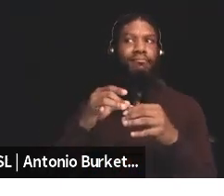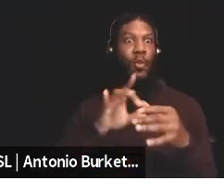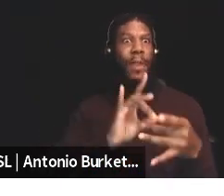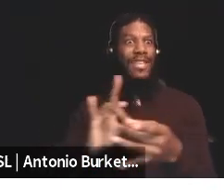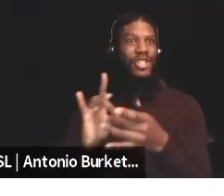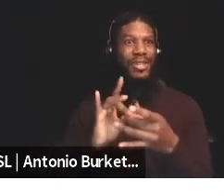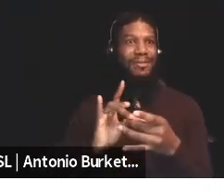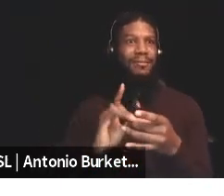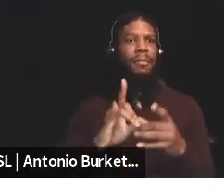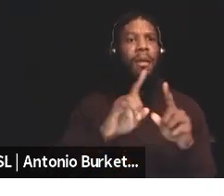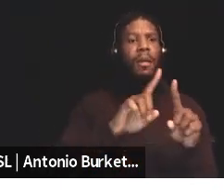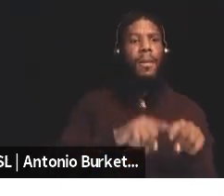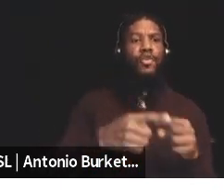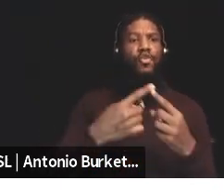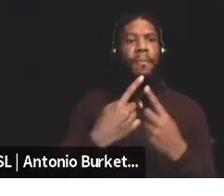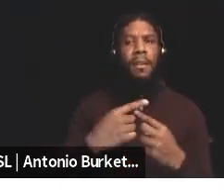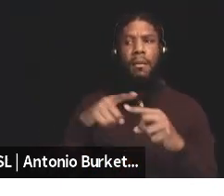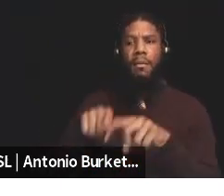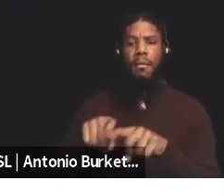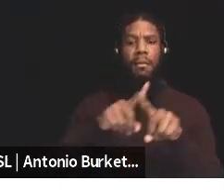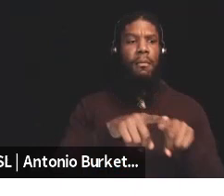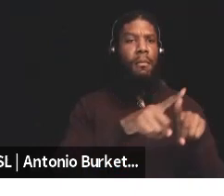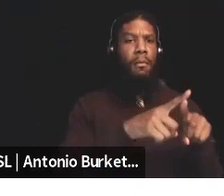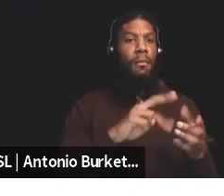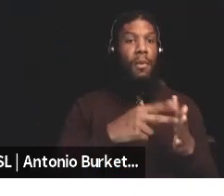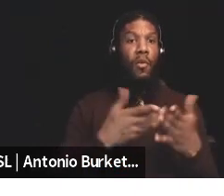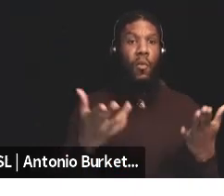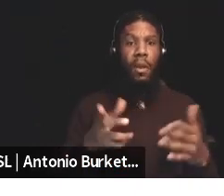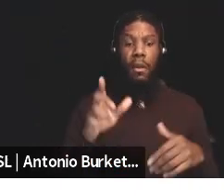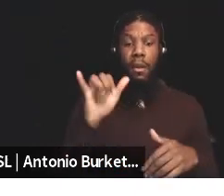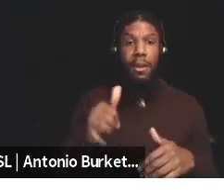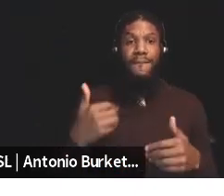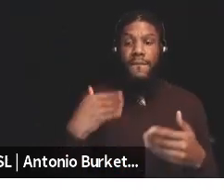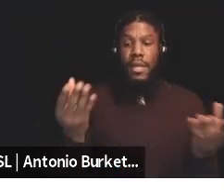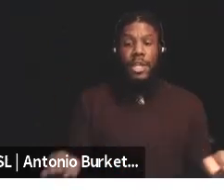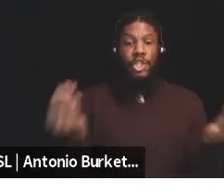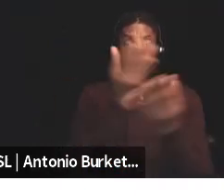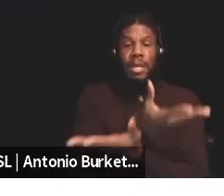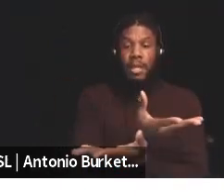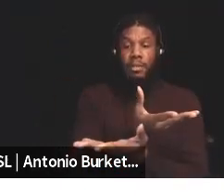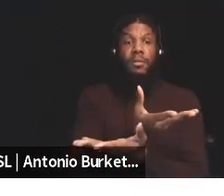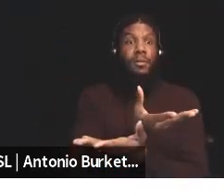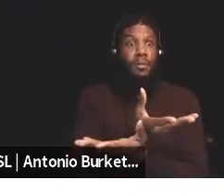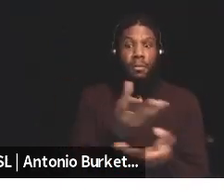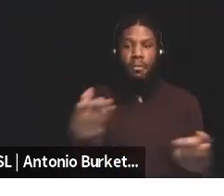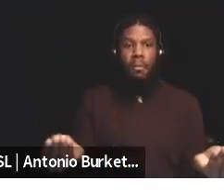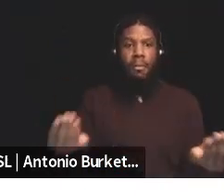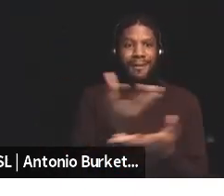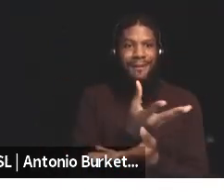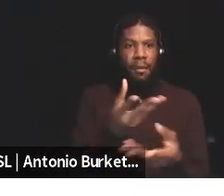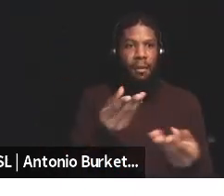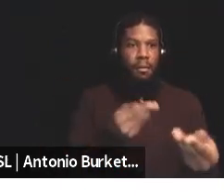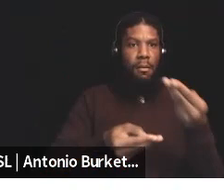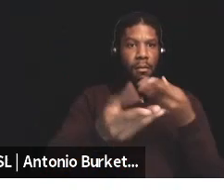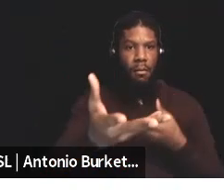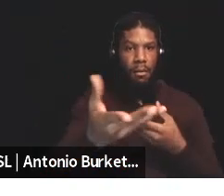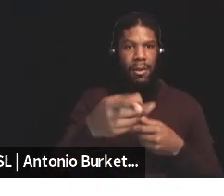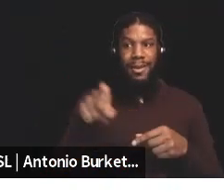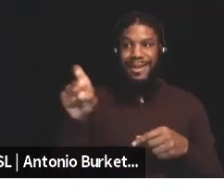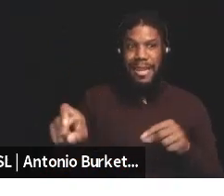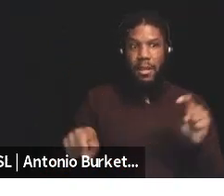Interdependence means there's an exchange between parties, needs on both sides. So what happens